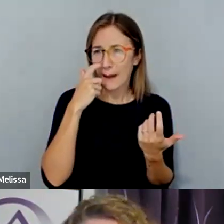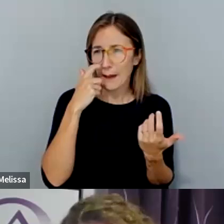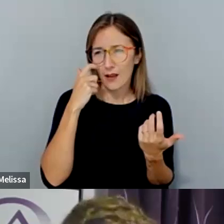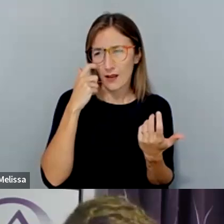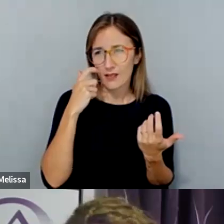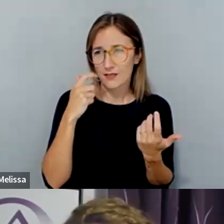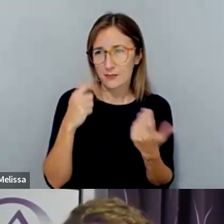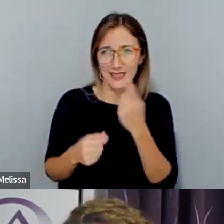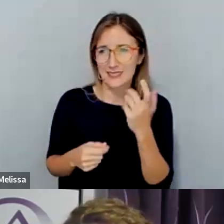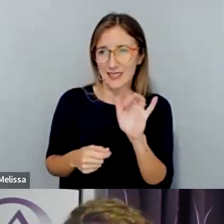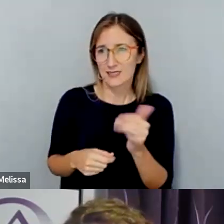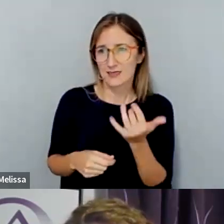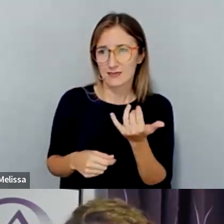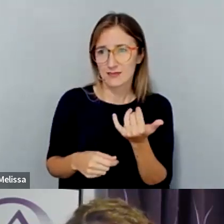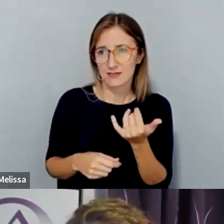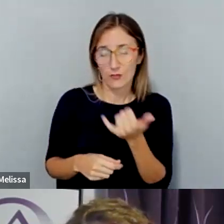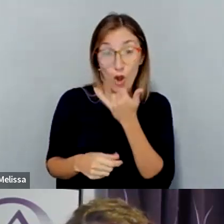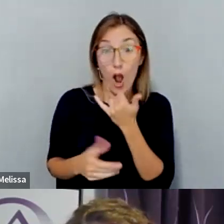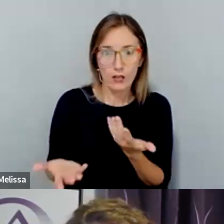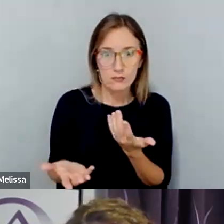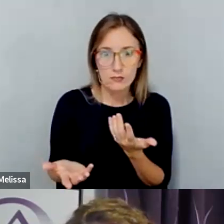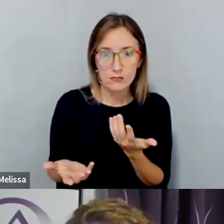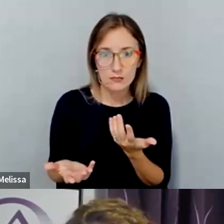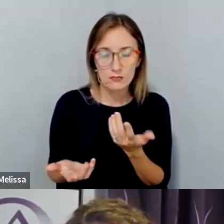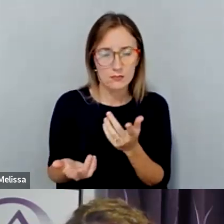remember that correctly. Secondly, you can't technically handcuff behind